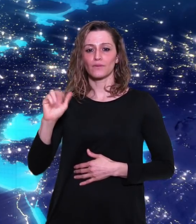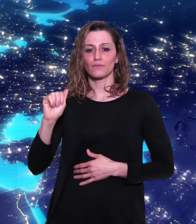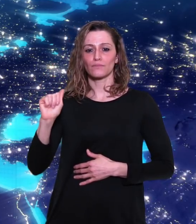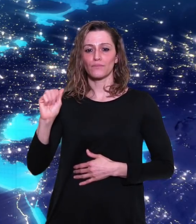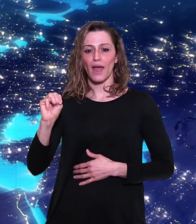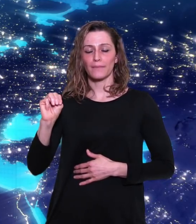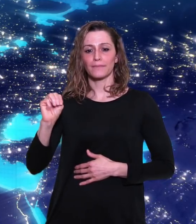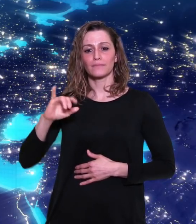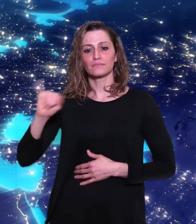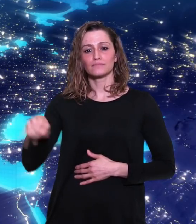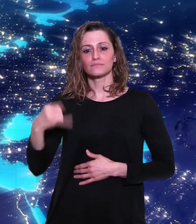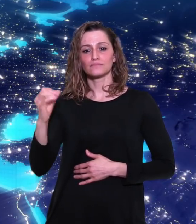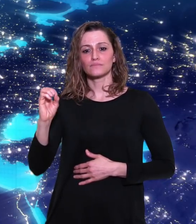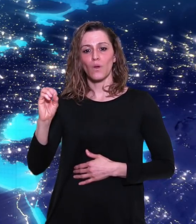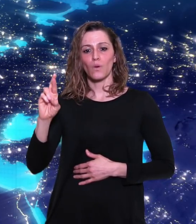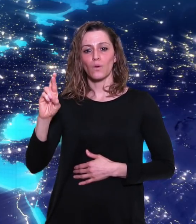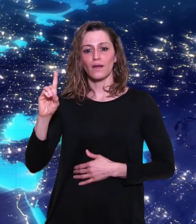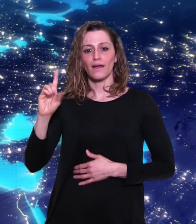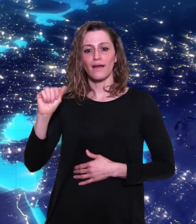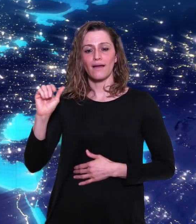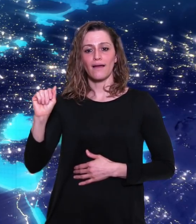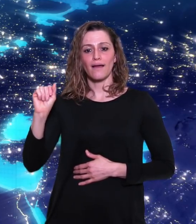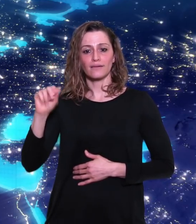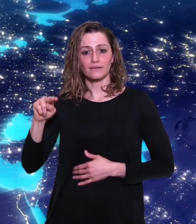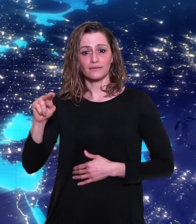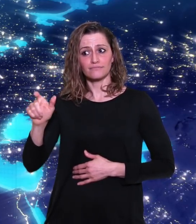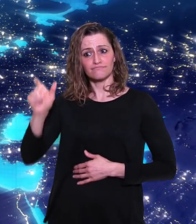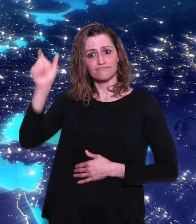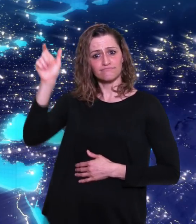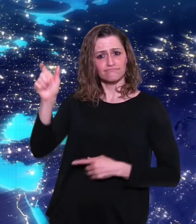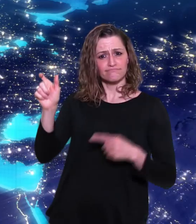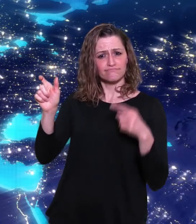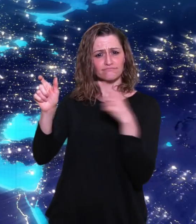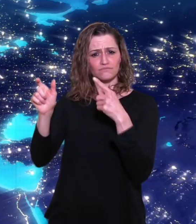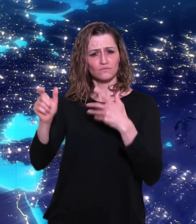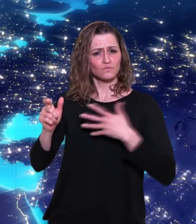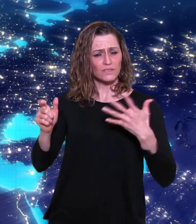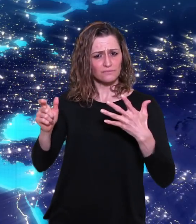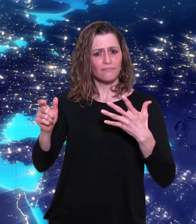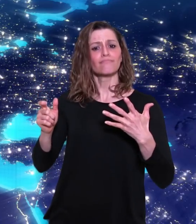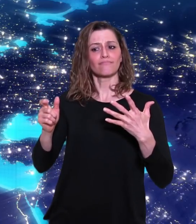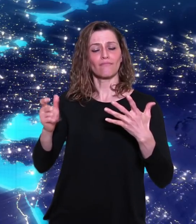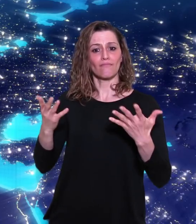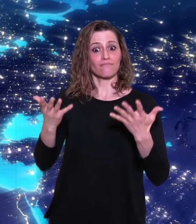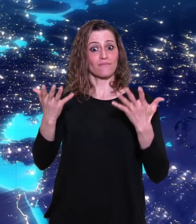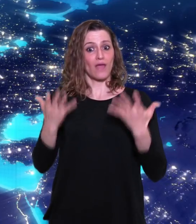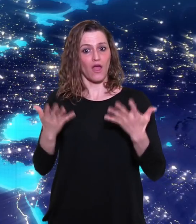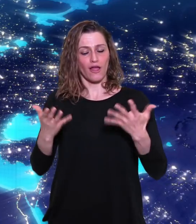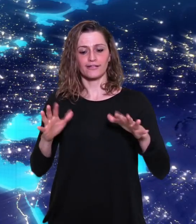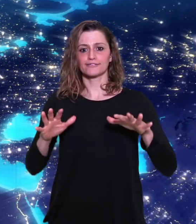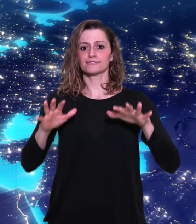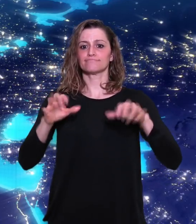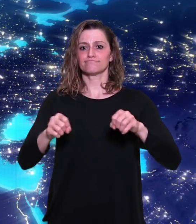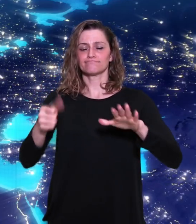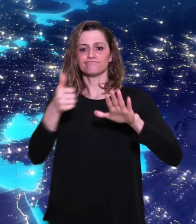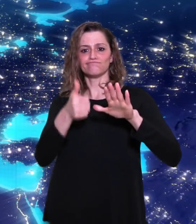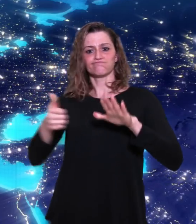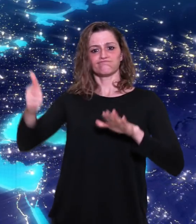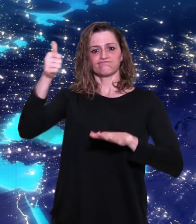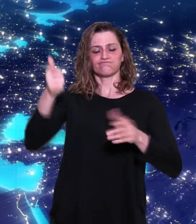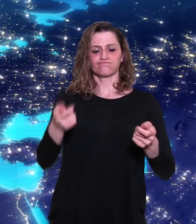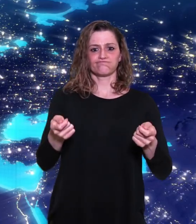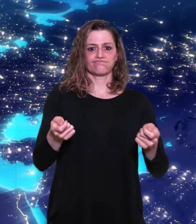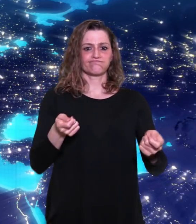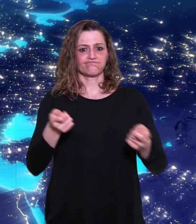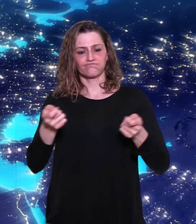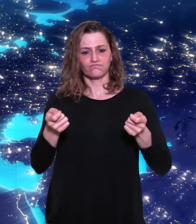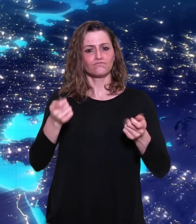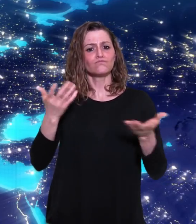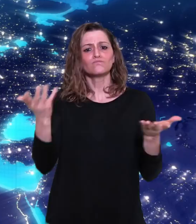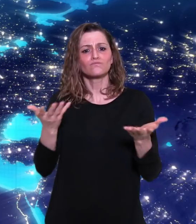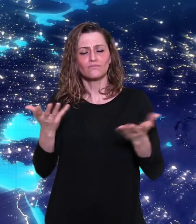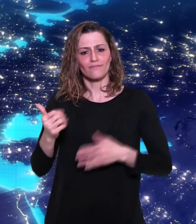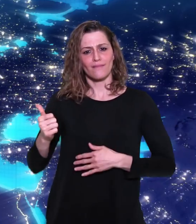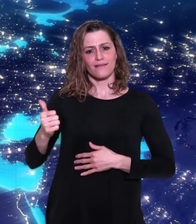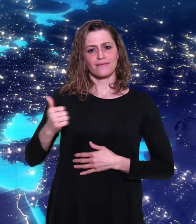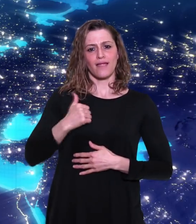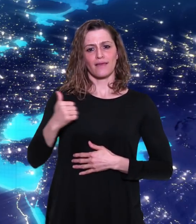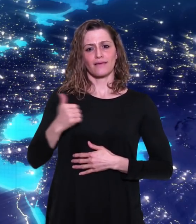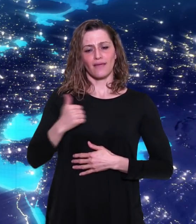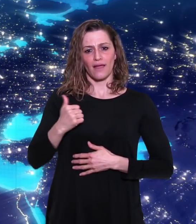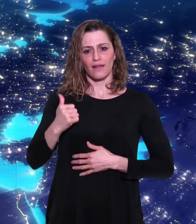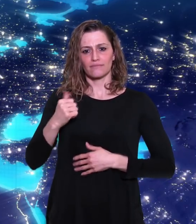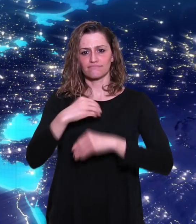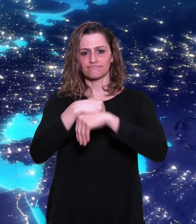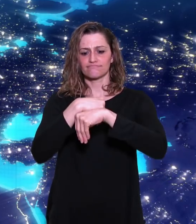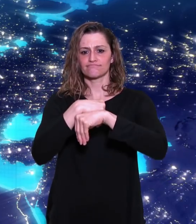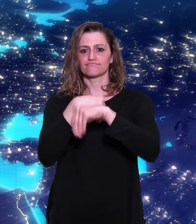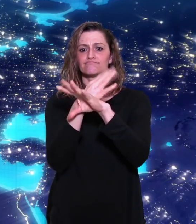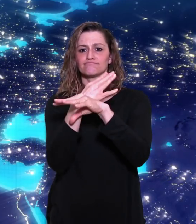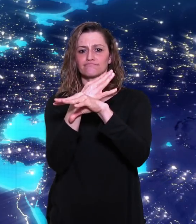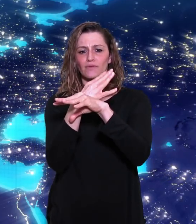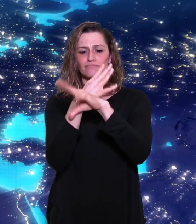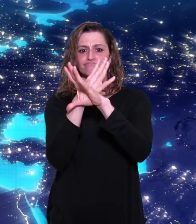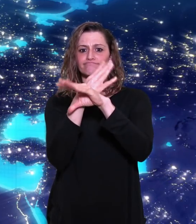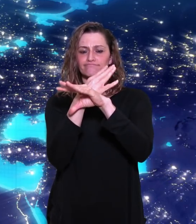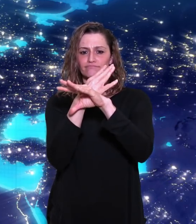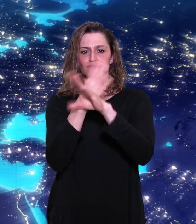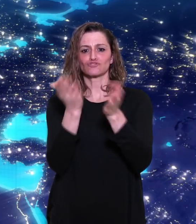Braam Jordaan, he is the current CEO of a Canadian Video Relay